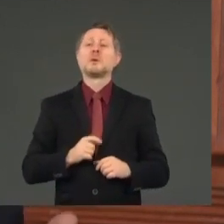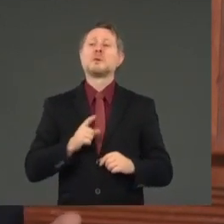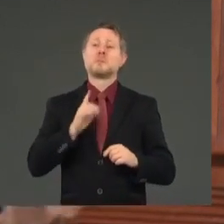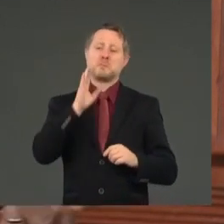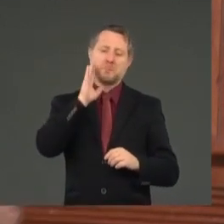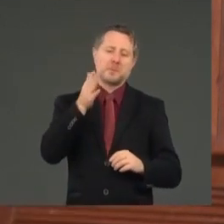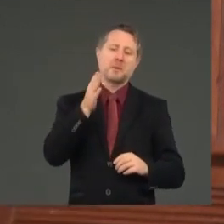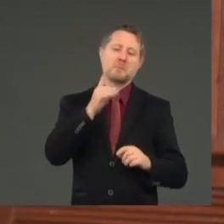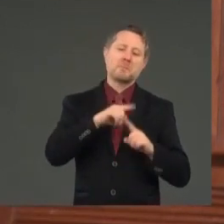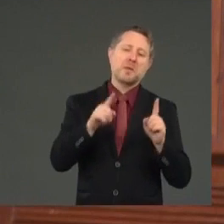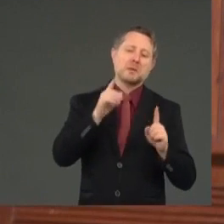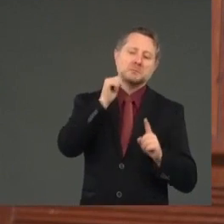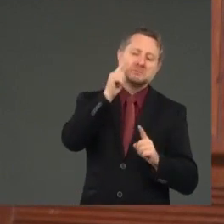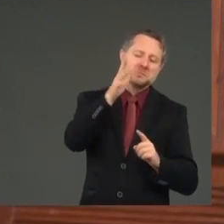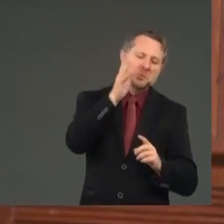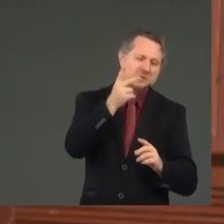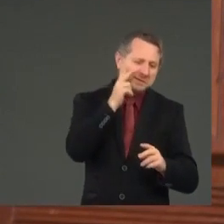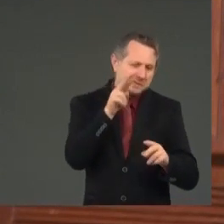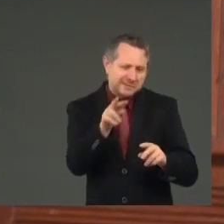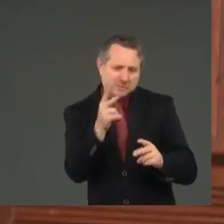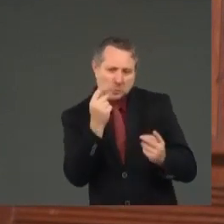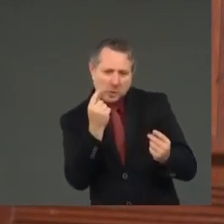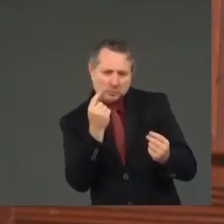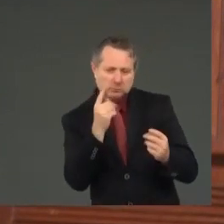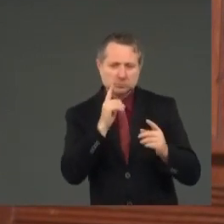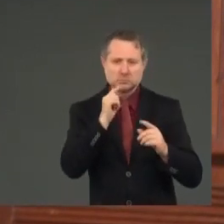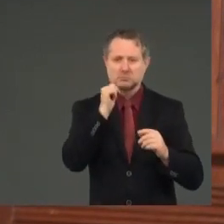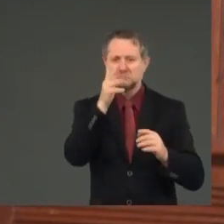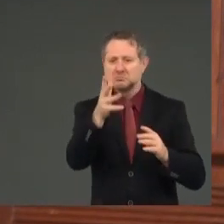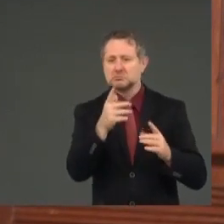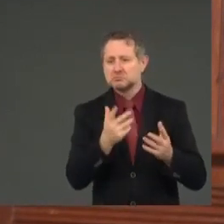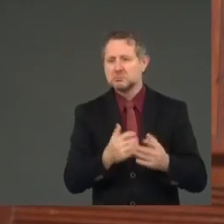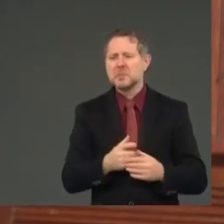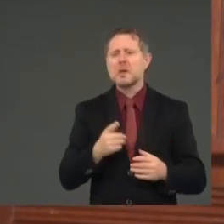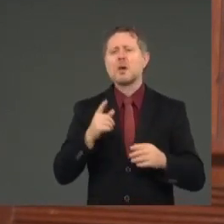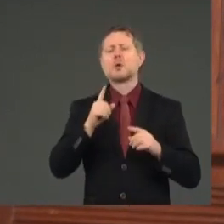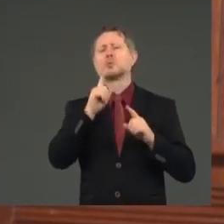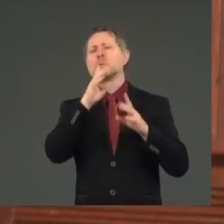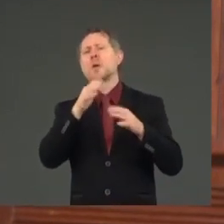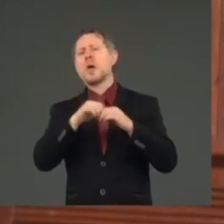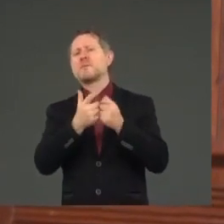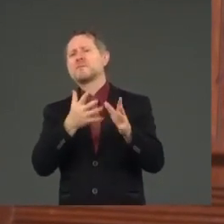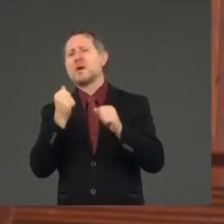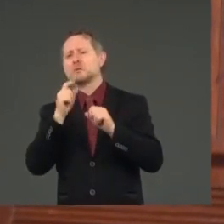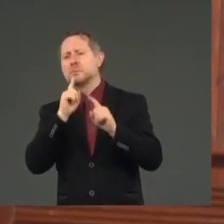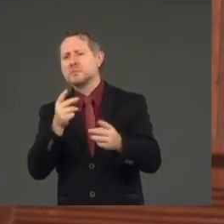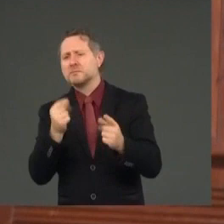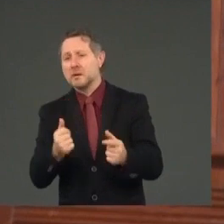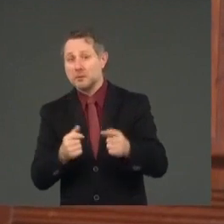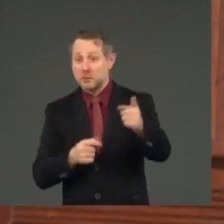UPTICK, BUT NOTHING OF NOTE. THE RATE OF TRANSMISSION IS STILL RELATIVELY LOW. BUT THE NEXT COUPLE OF DAYS,